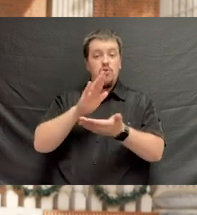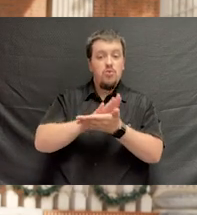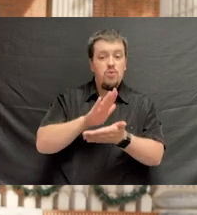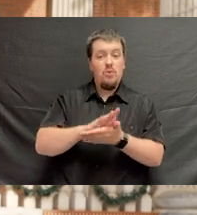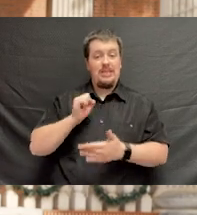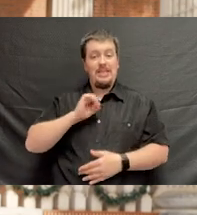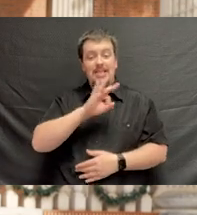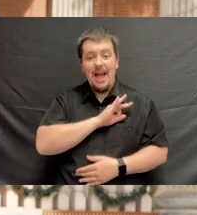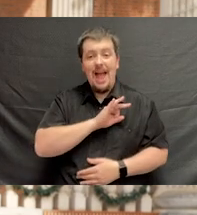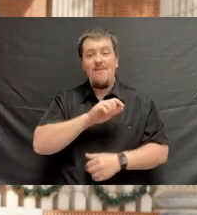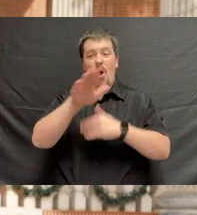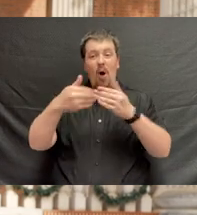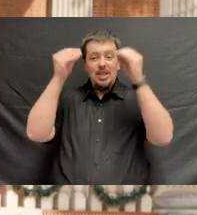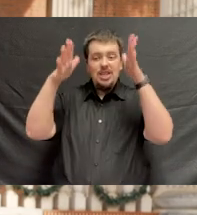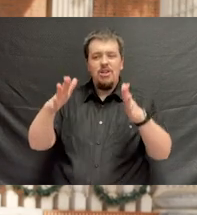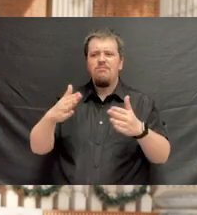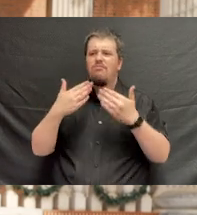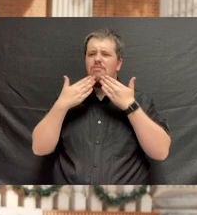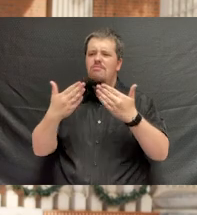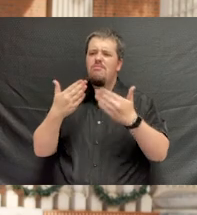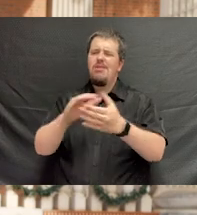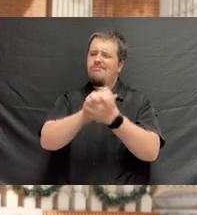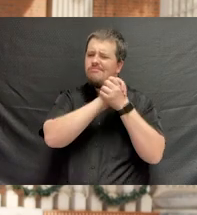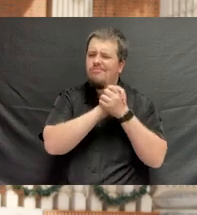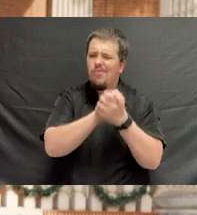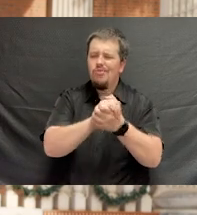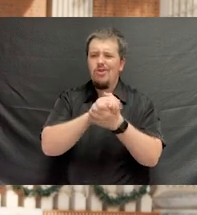and the entire graduate faculty, I send you heartfelt congratulations